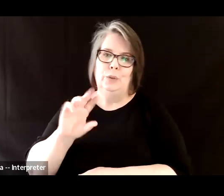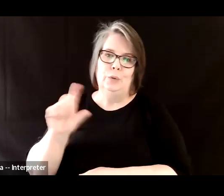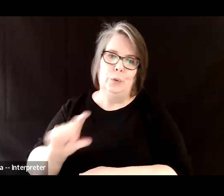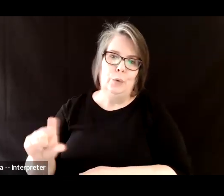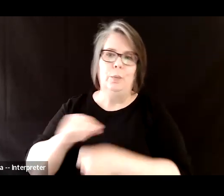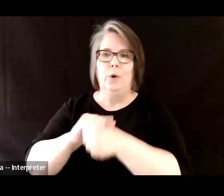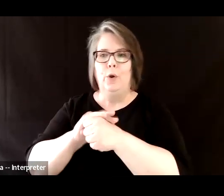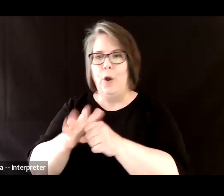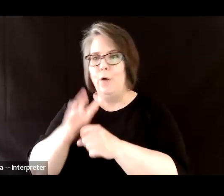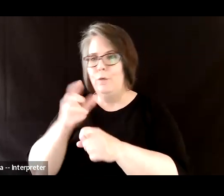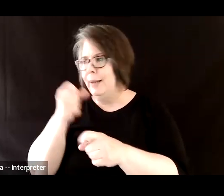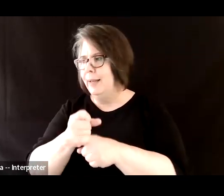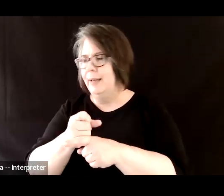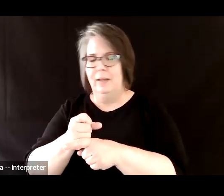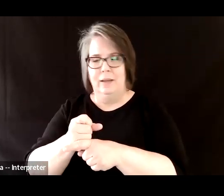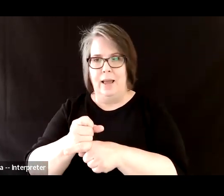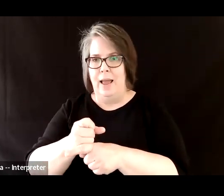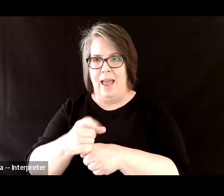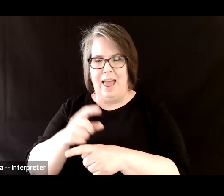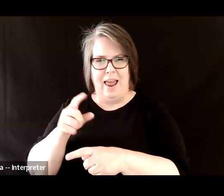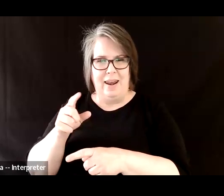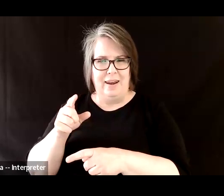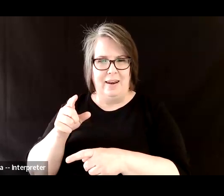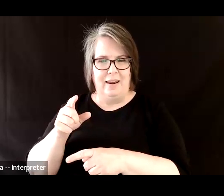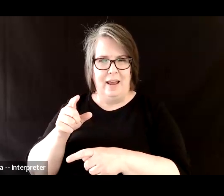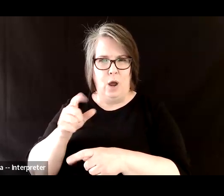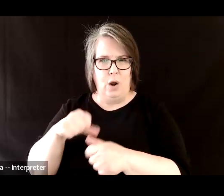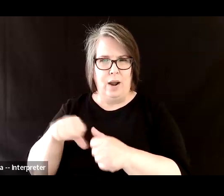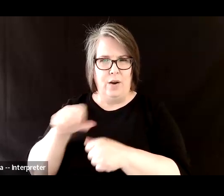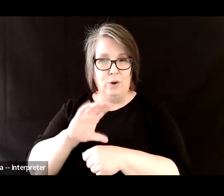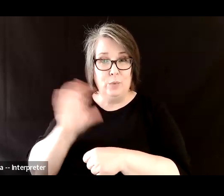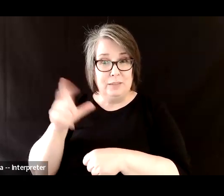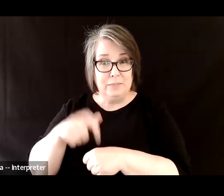happened. Over around Christmas time, they